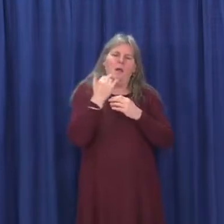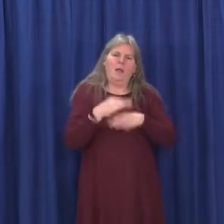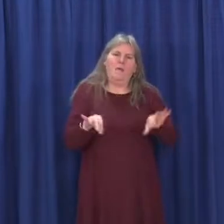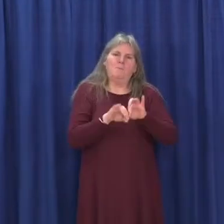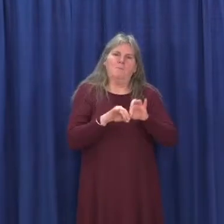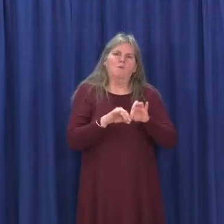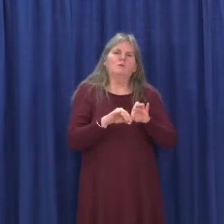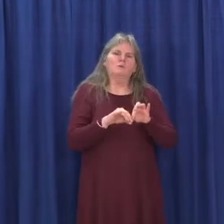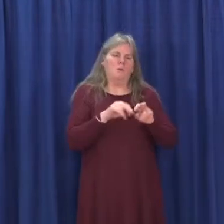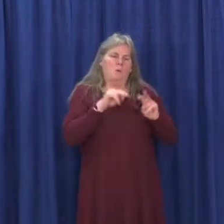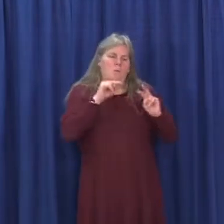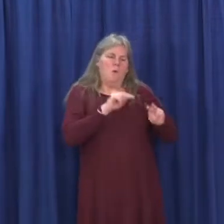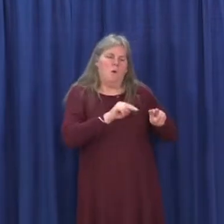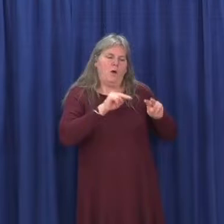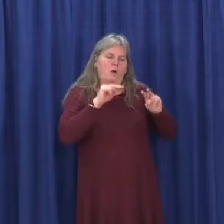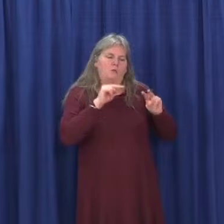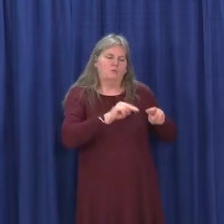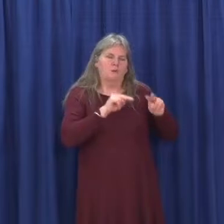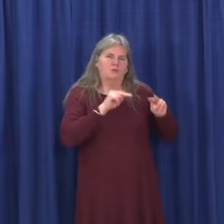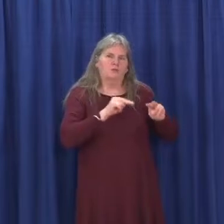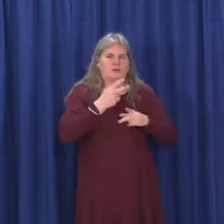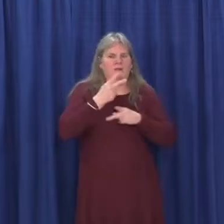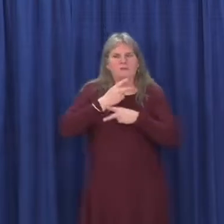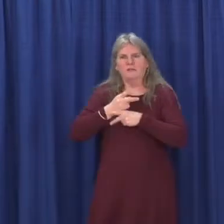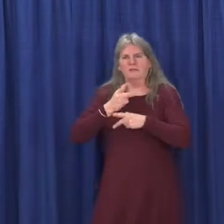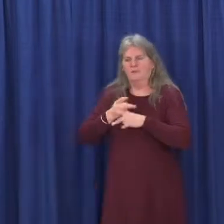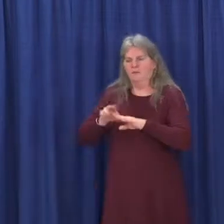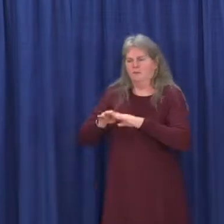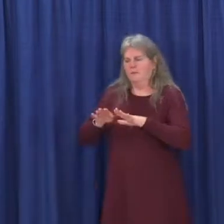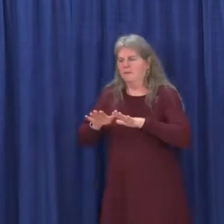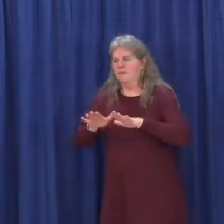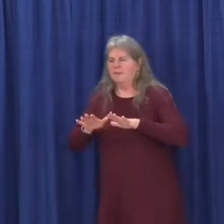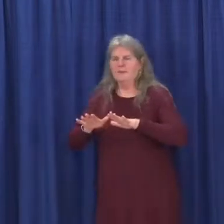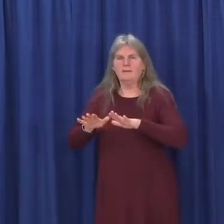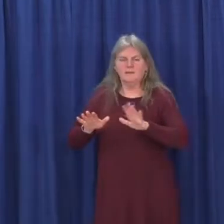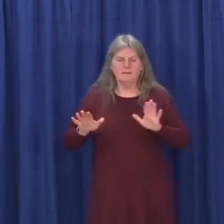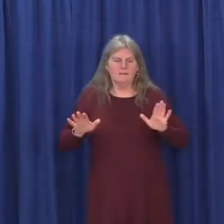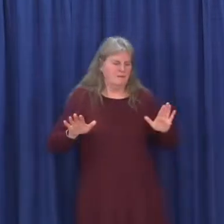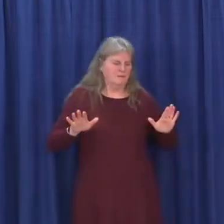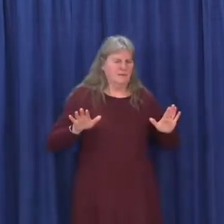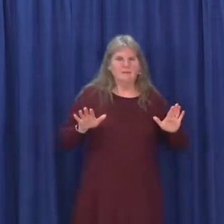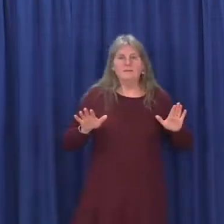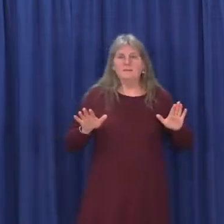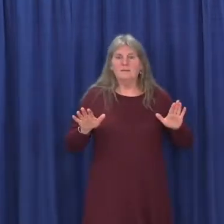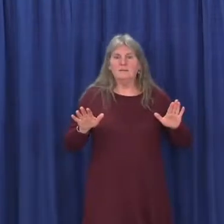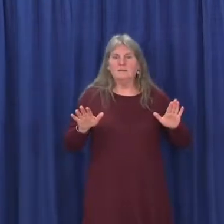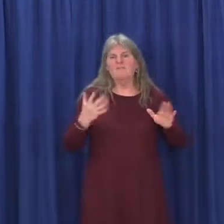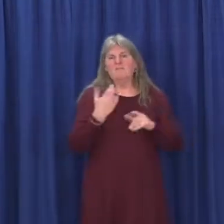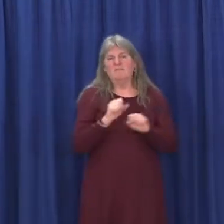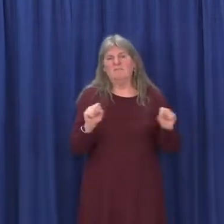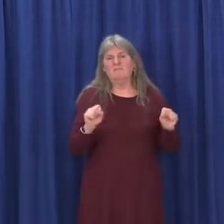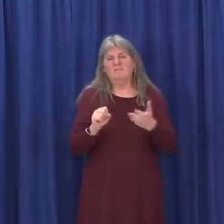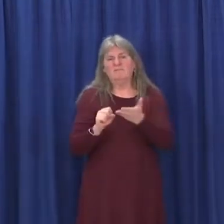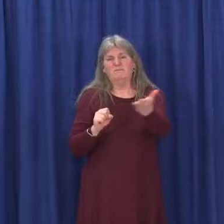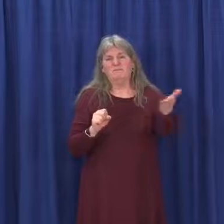toward easing measures and helping everybody be as safe and healthy as possible. I know there are lots of questions